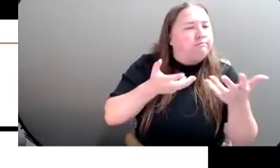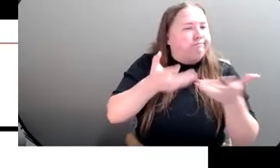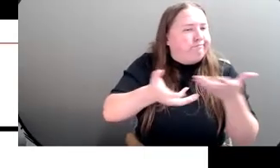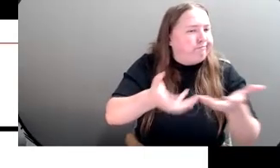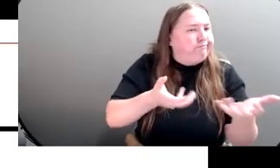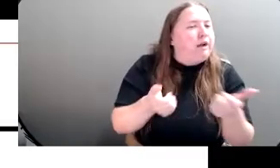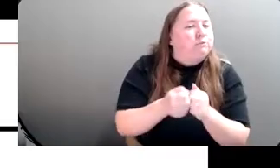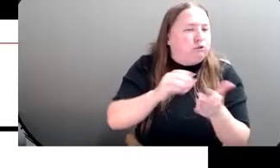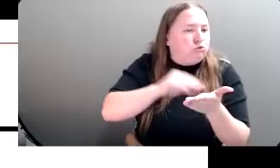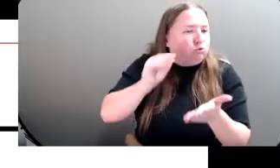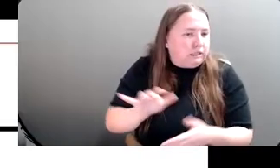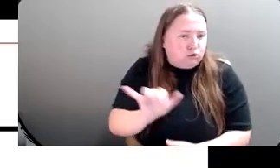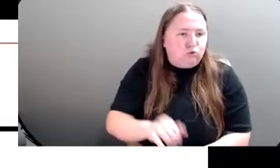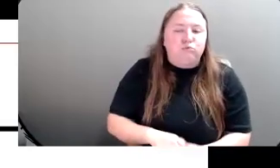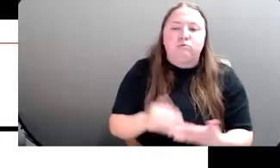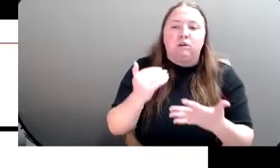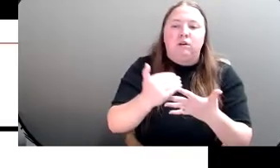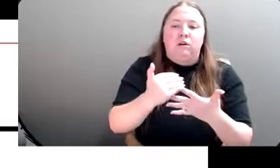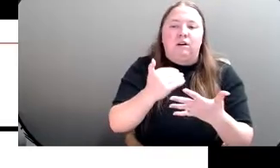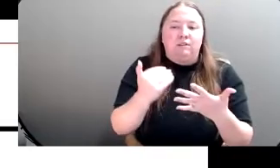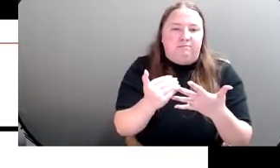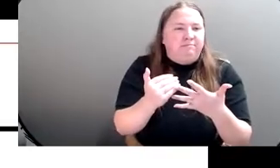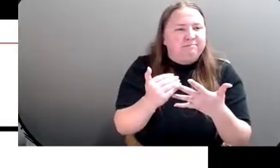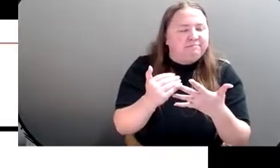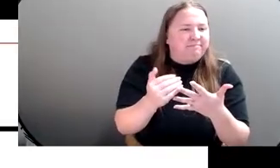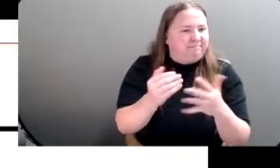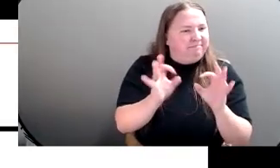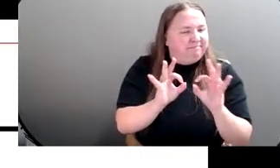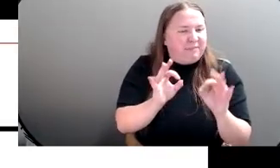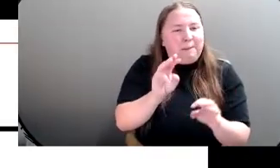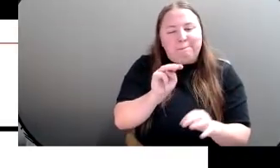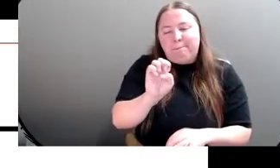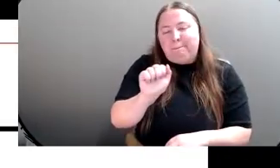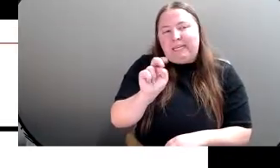We're going to talk about, meaningful feedback. So what exactly is meaningful feedback?